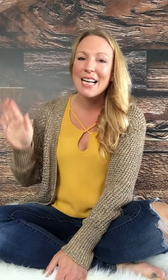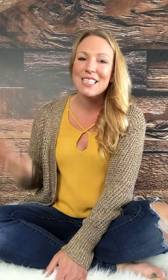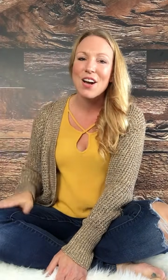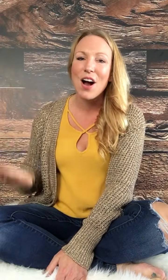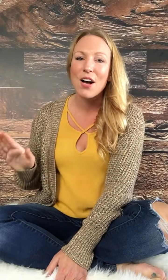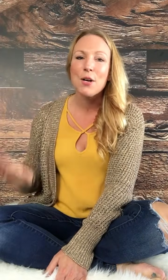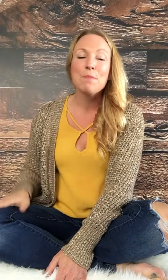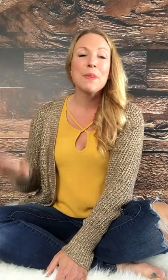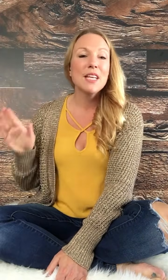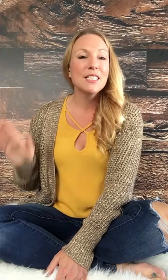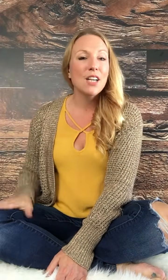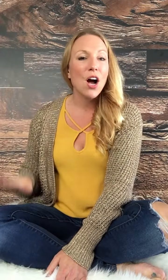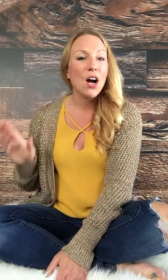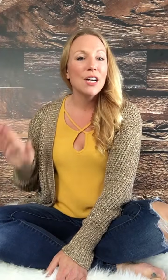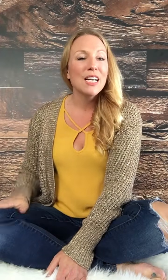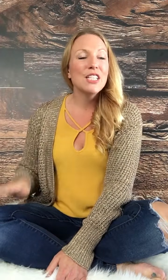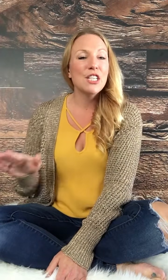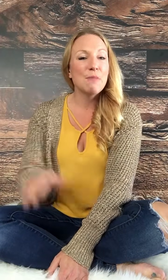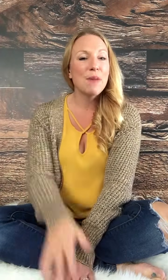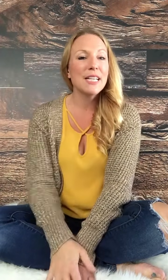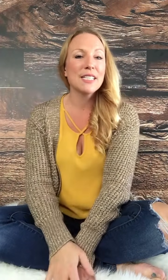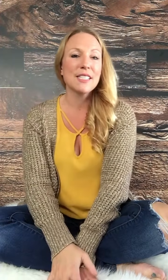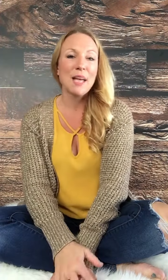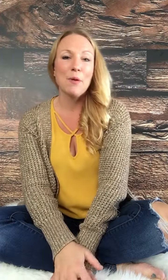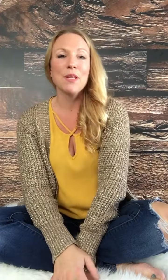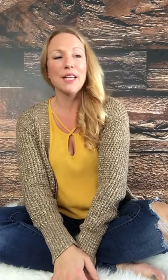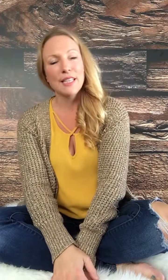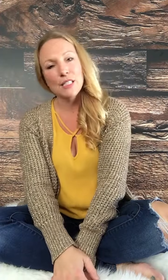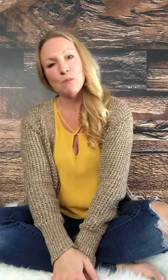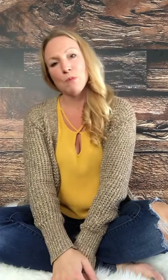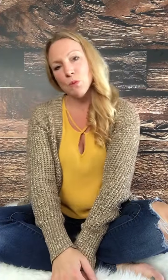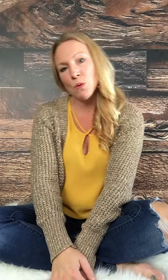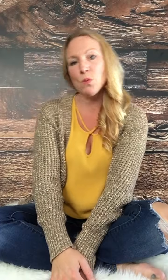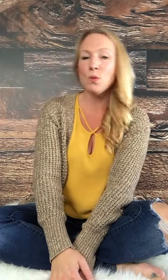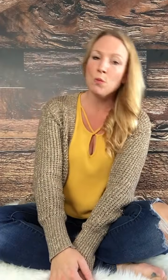a big, black DOG. The DOG, she makes a sound